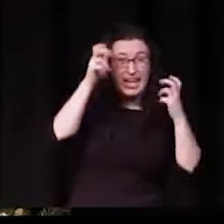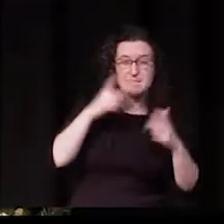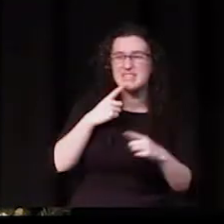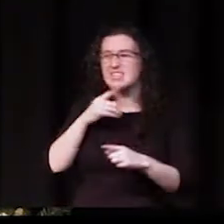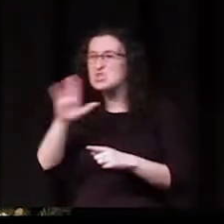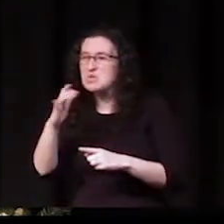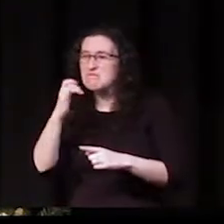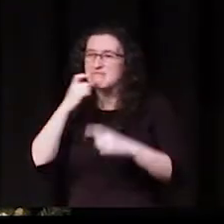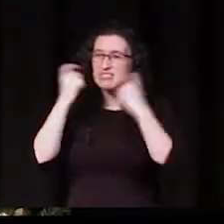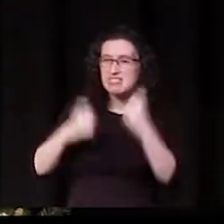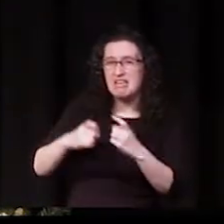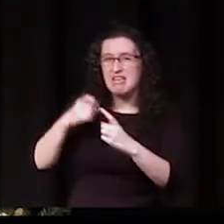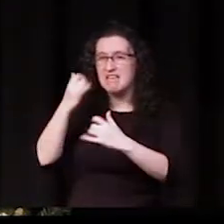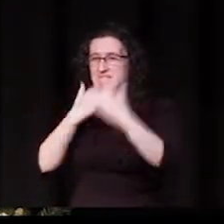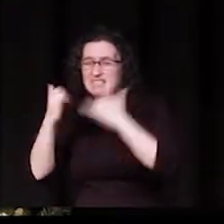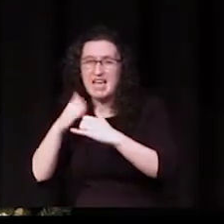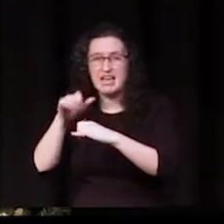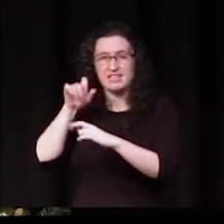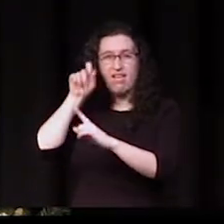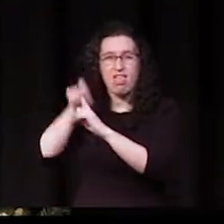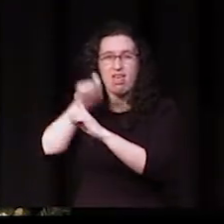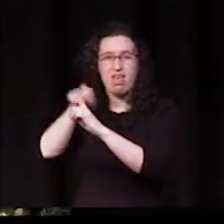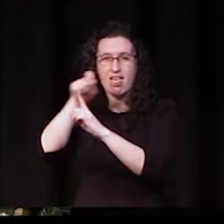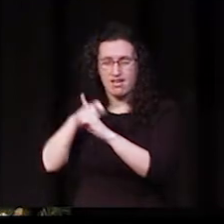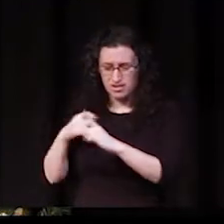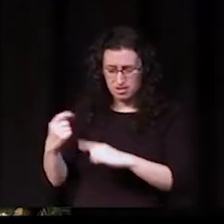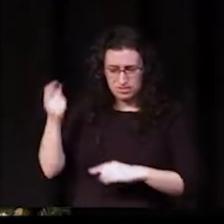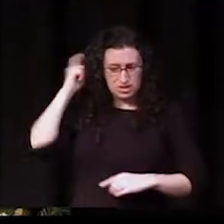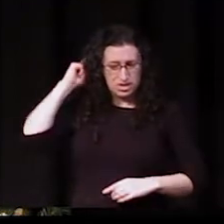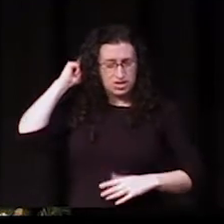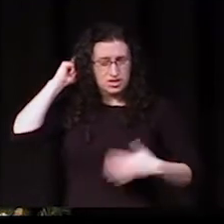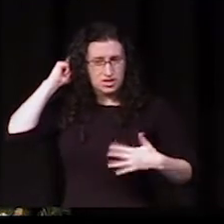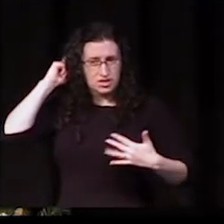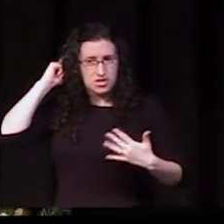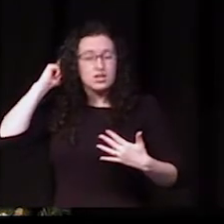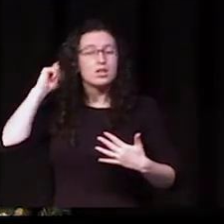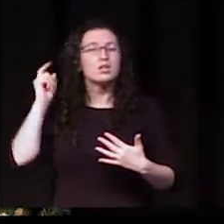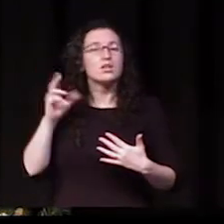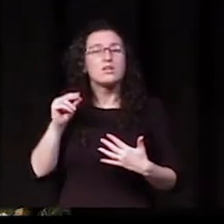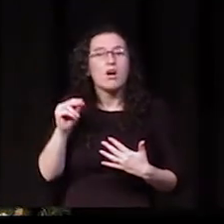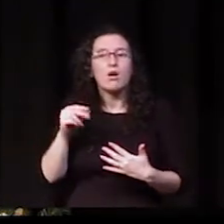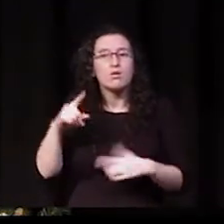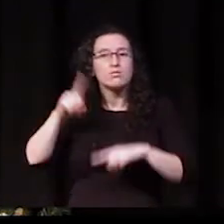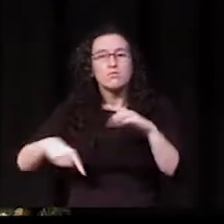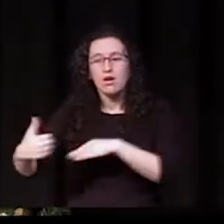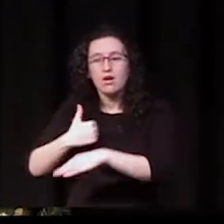Right here in Romans, chapter eight it says no, "no one can accuse us because God is for us."